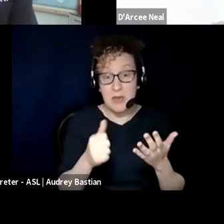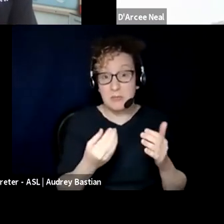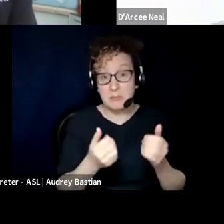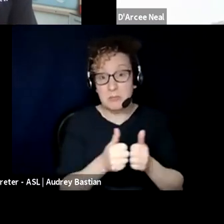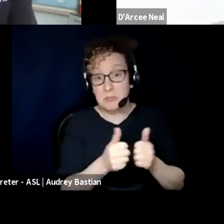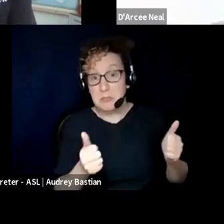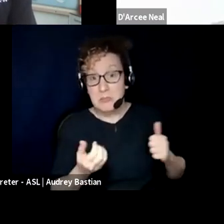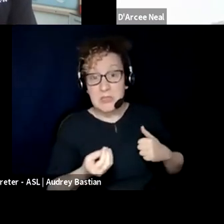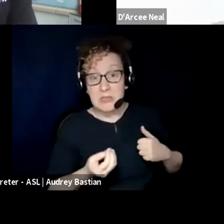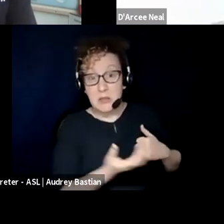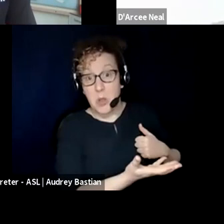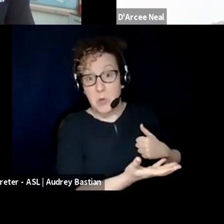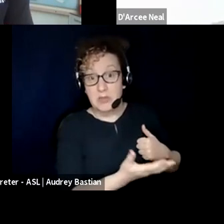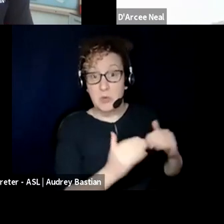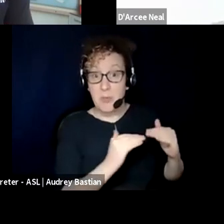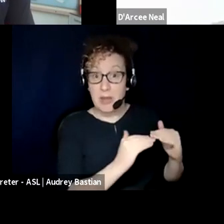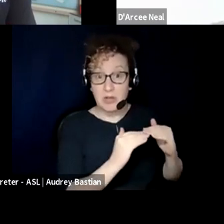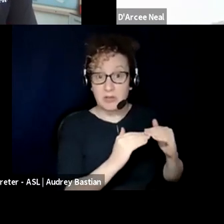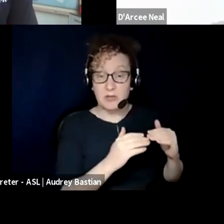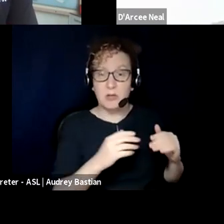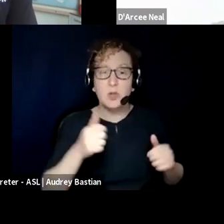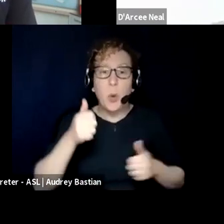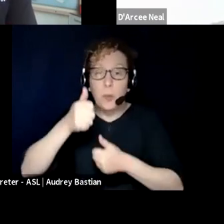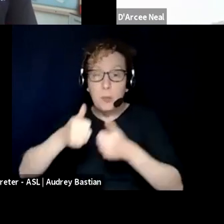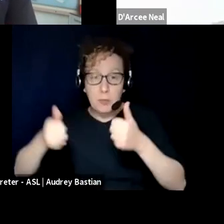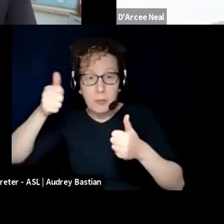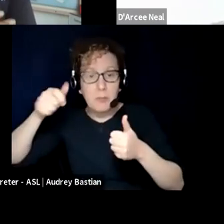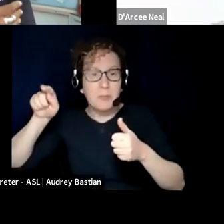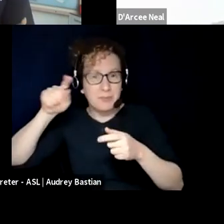So the importance of holding that information confidential, but then also now for you to